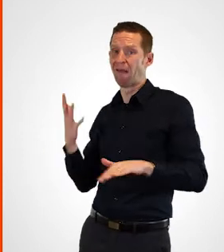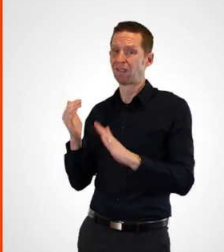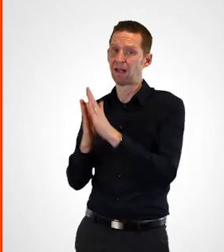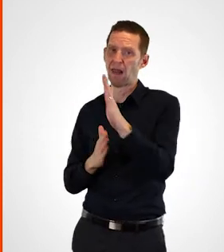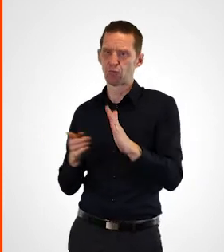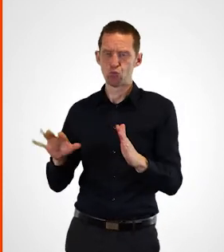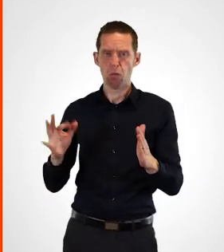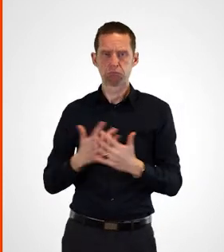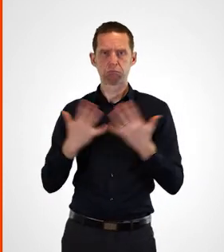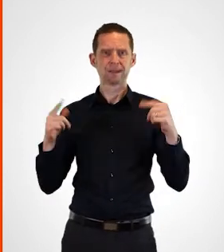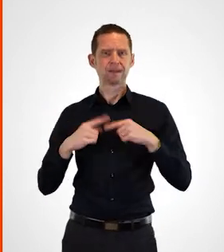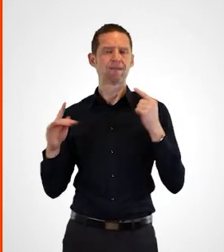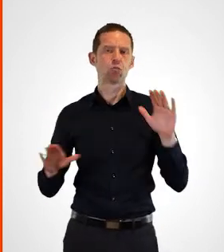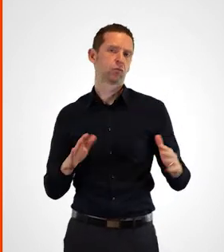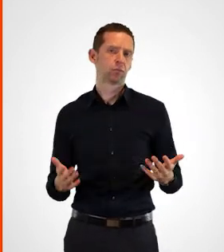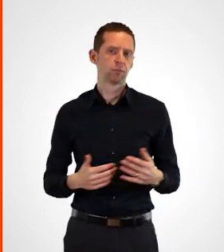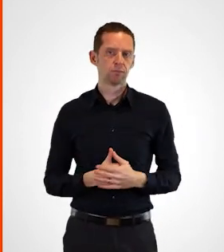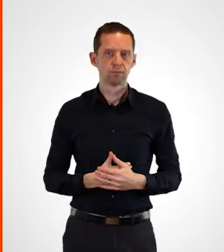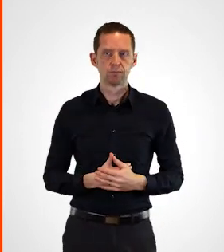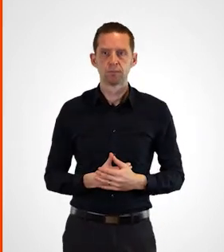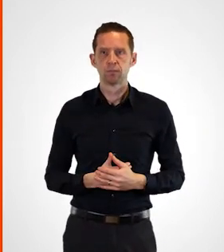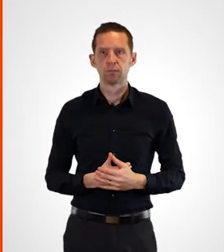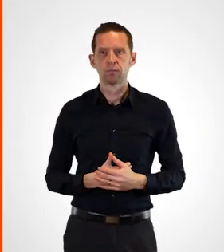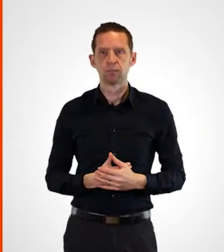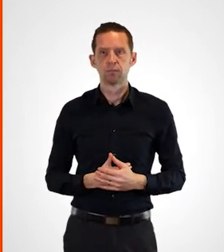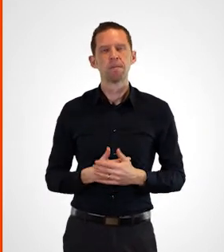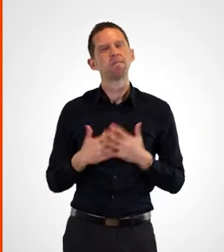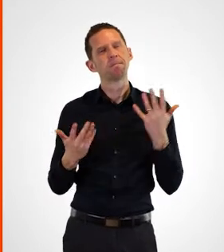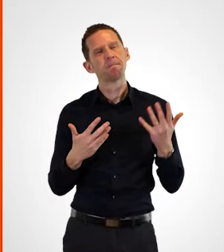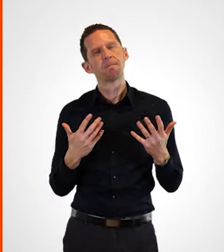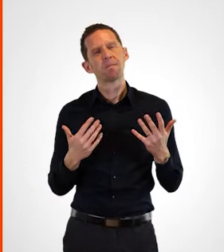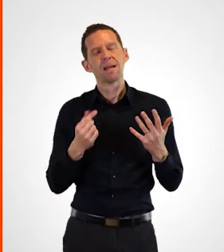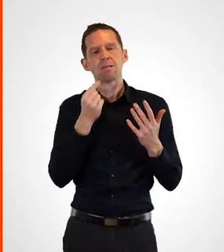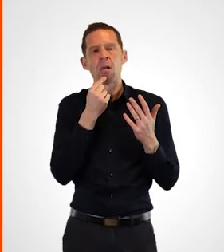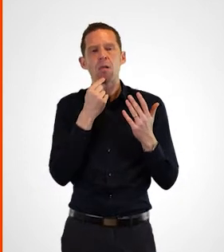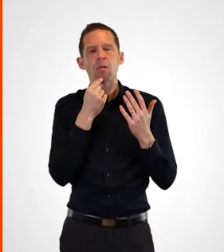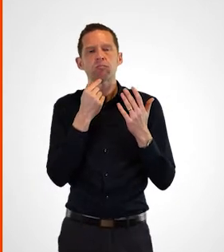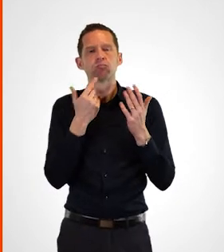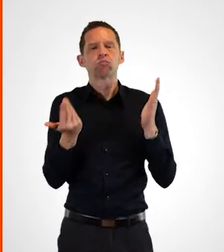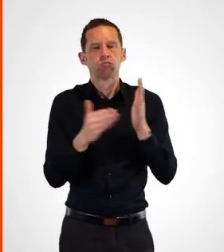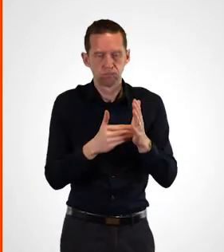So it's not different in that regard either. And again it's just kind of a little editorial comment here.